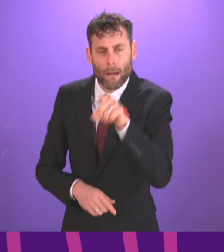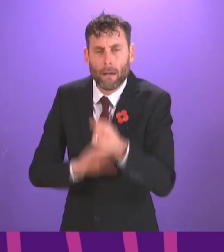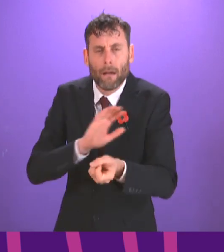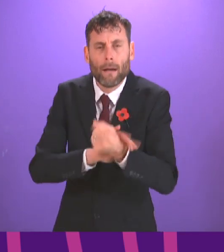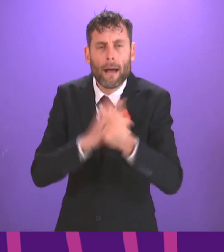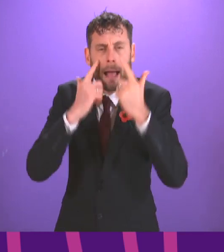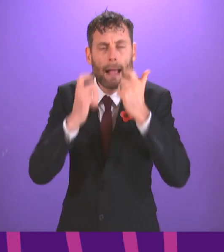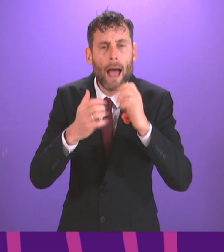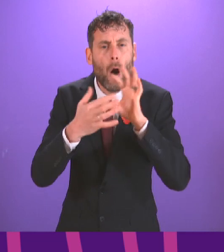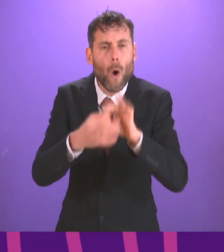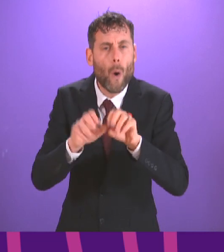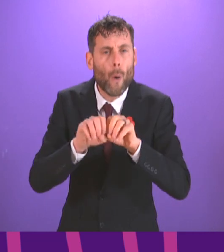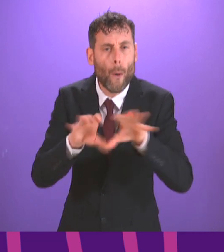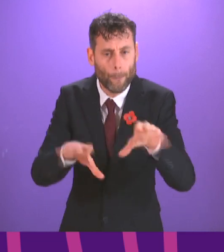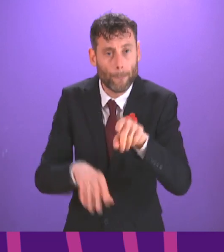but there is still work to do to understand that.